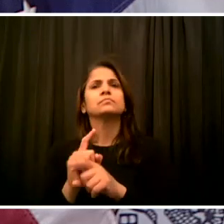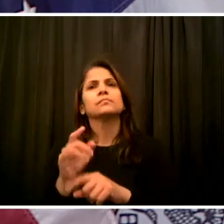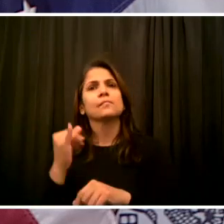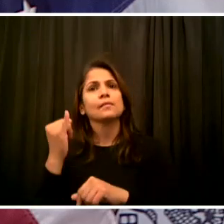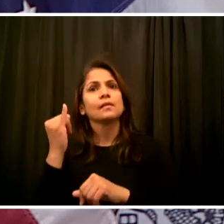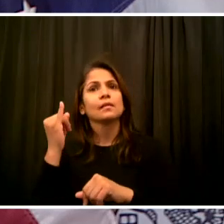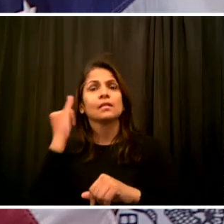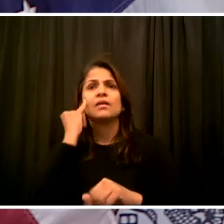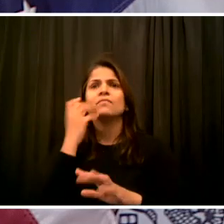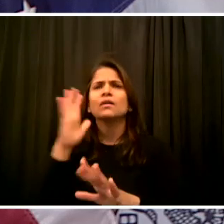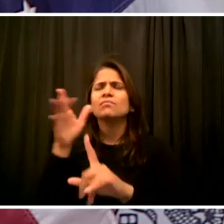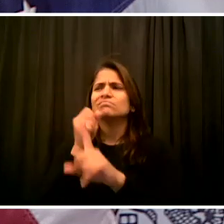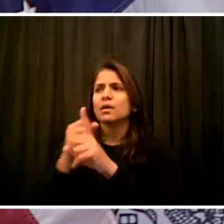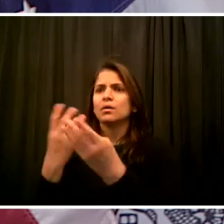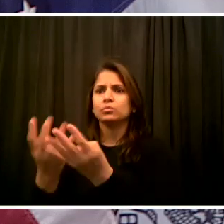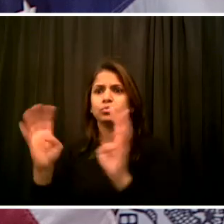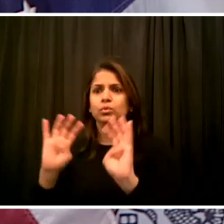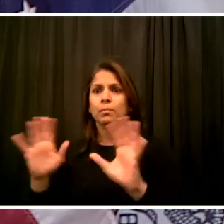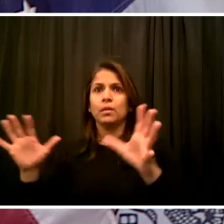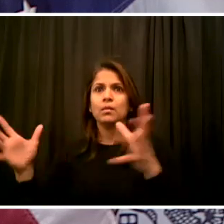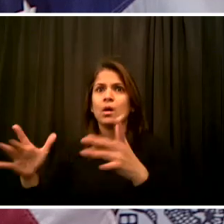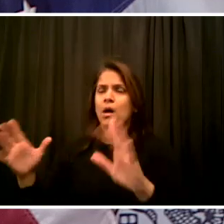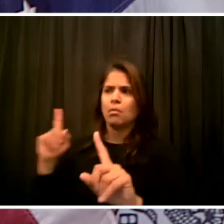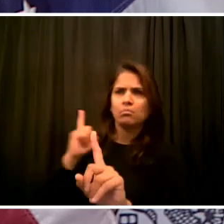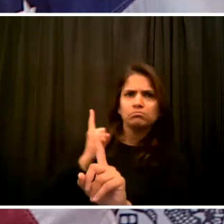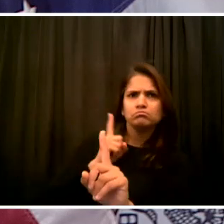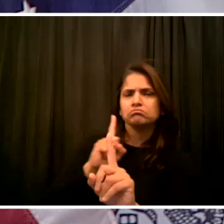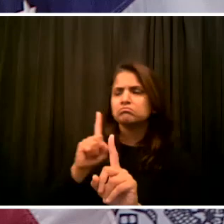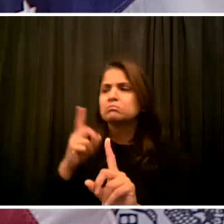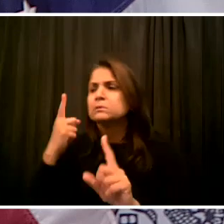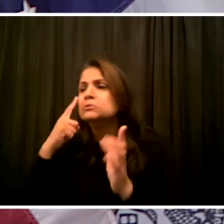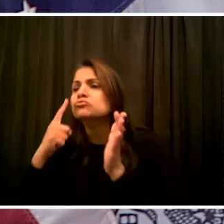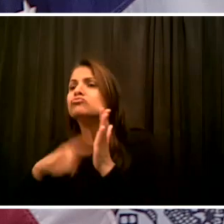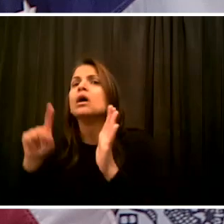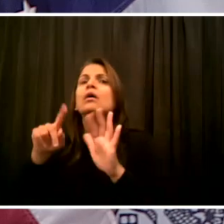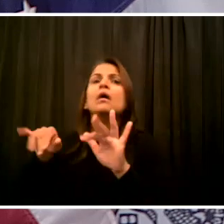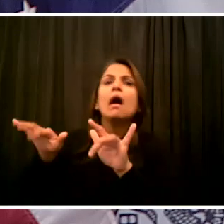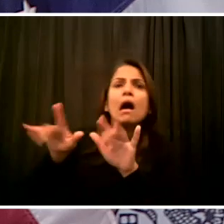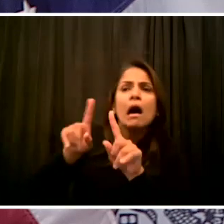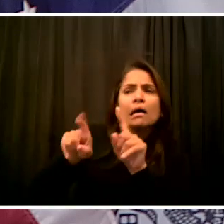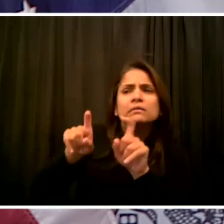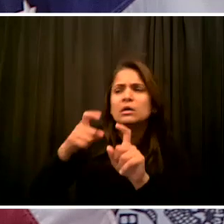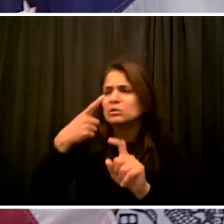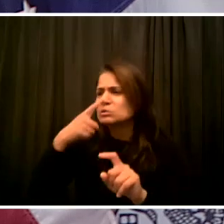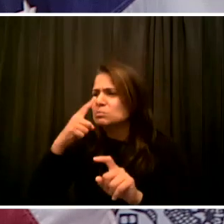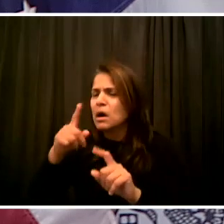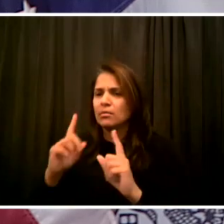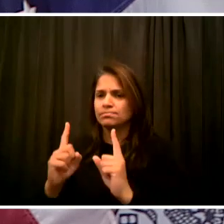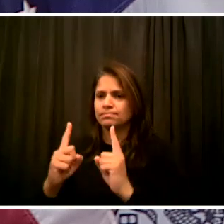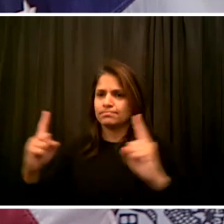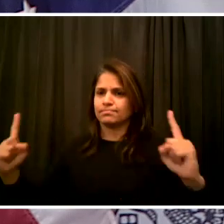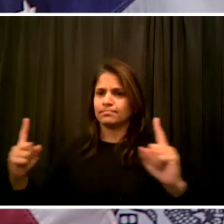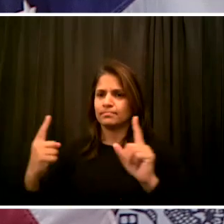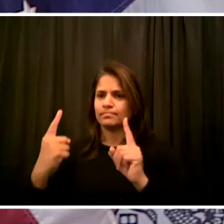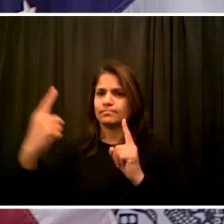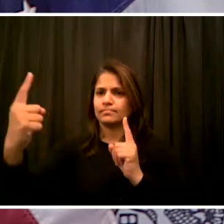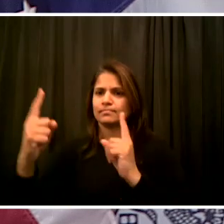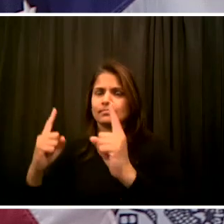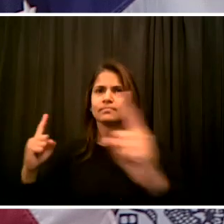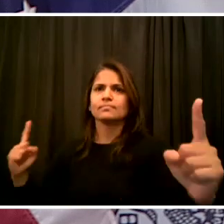ENCOUNTER GROUPS, WE ASK THEM TO DISPERSE, WE ASK THEM TO COMPLY